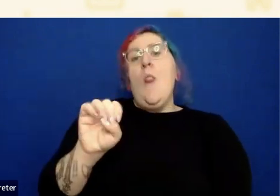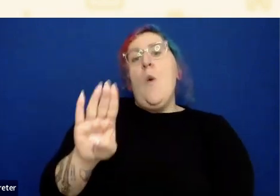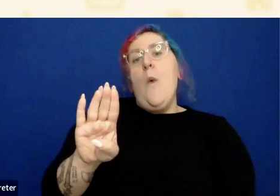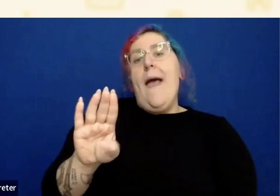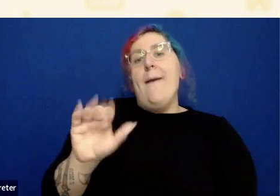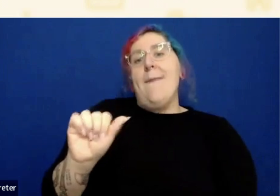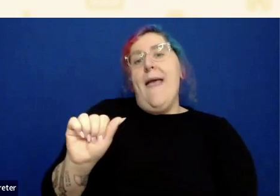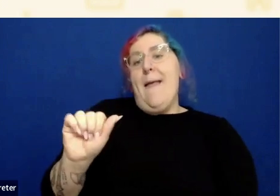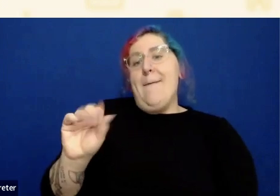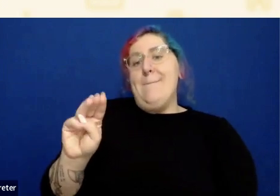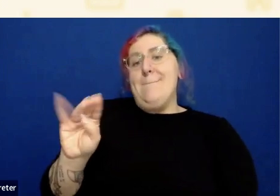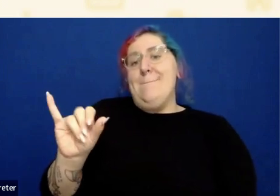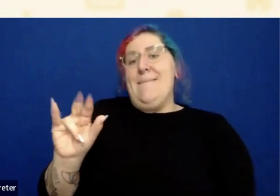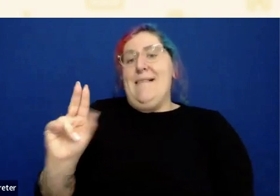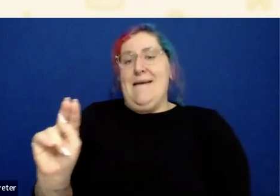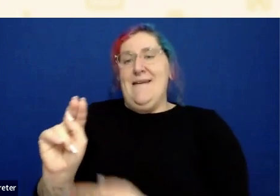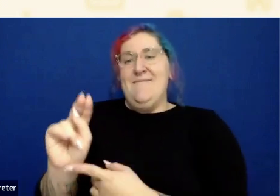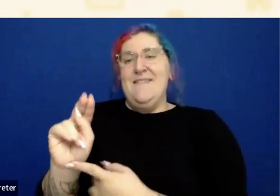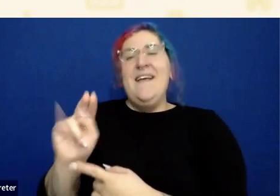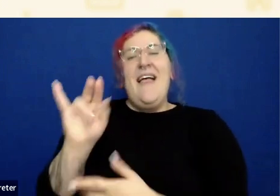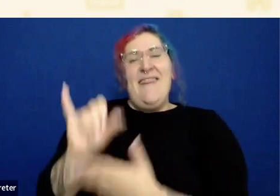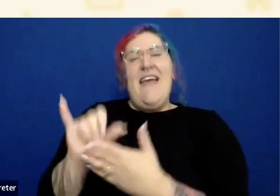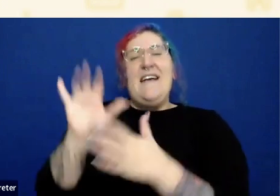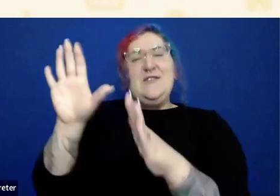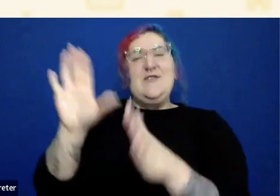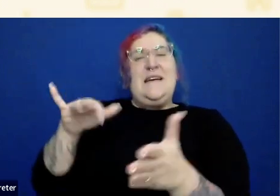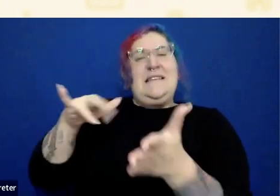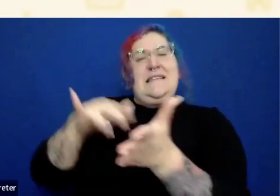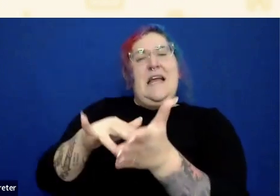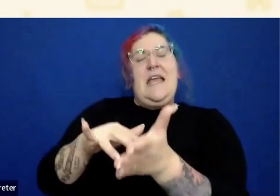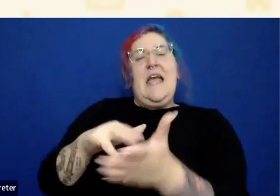which is a great study that the nonprofit organization WebAIM